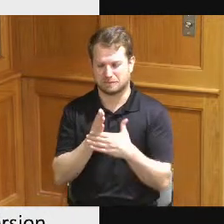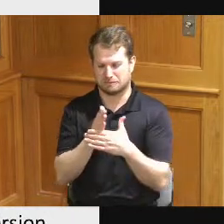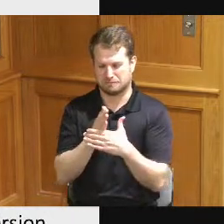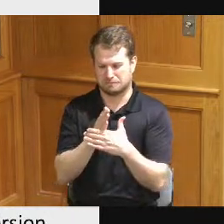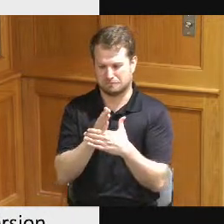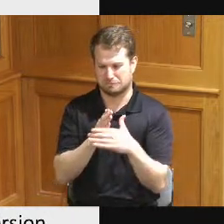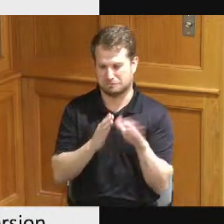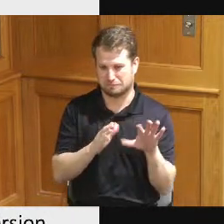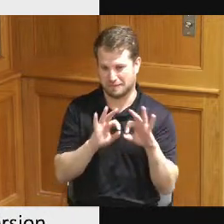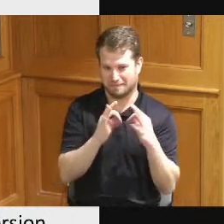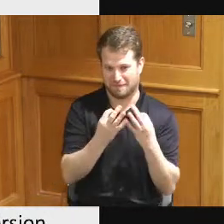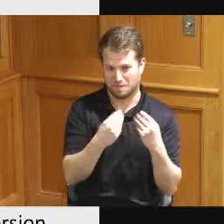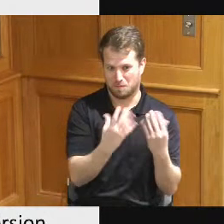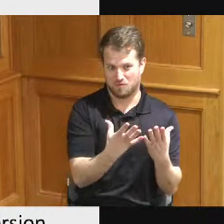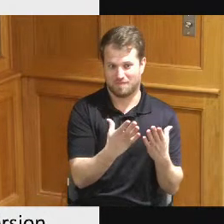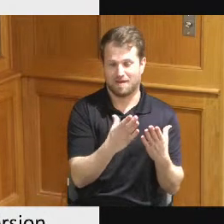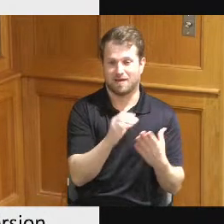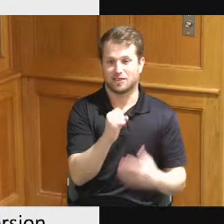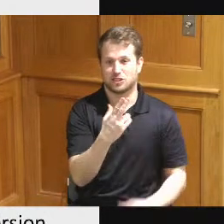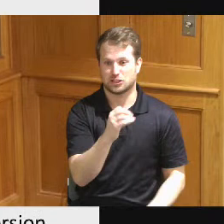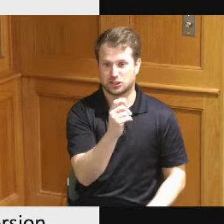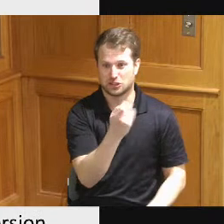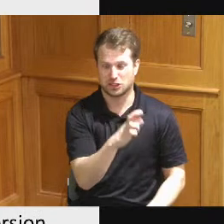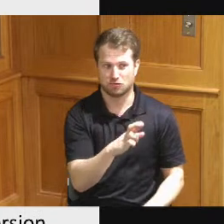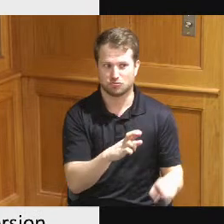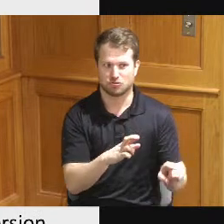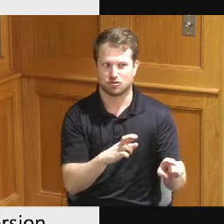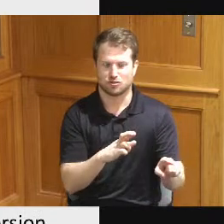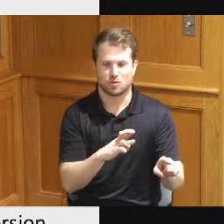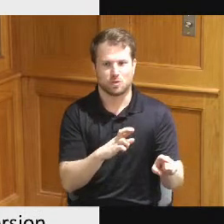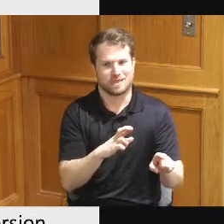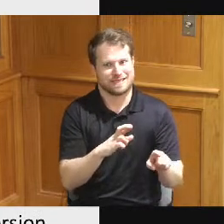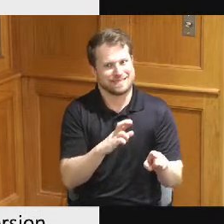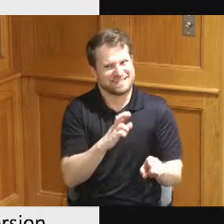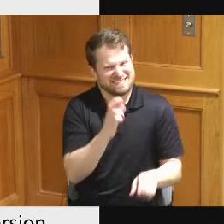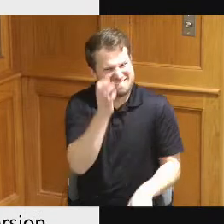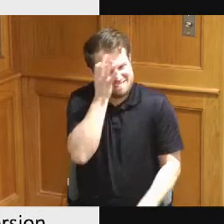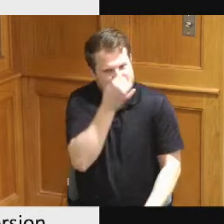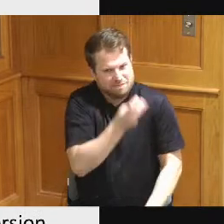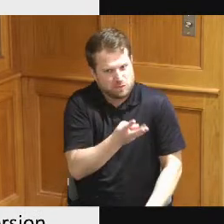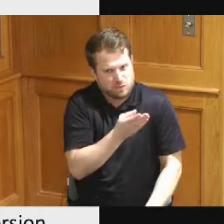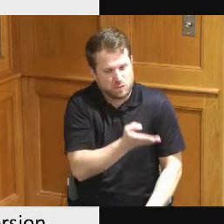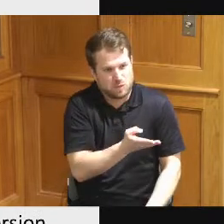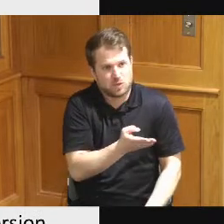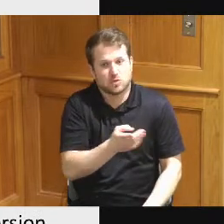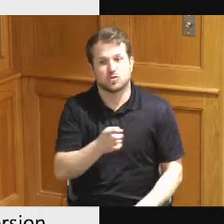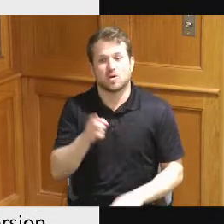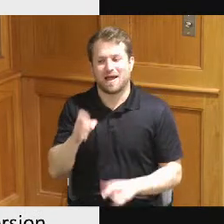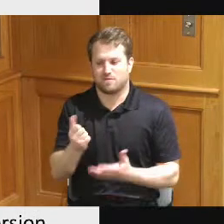families with shelter we are forced to prioritize who needs a shelter bed tonight versus who can